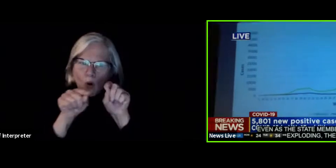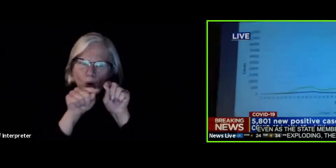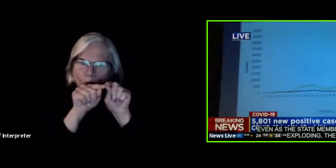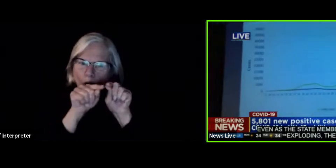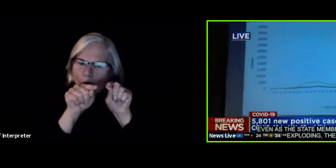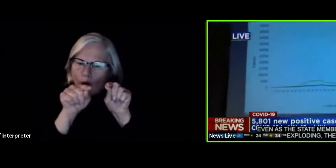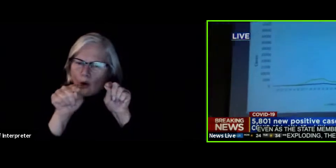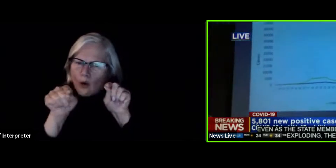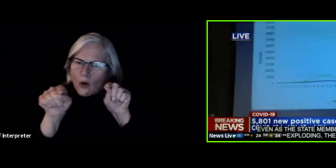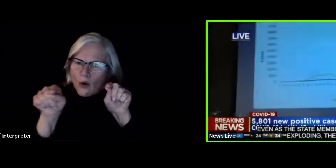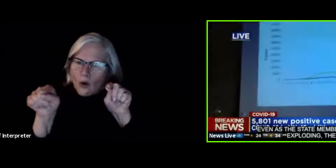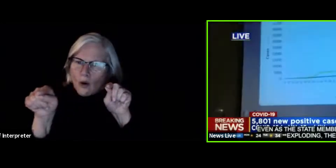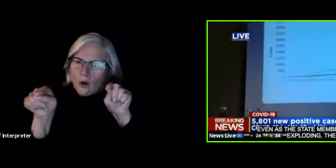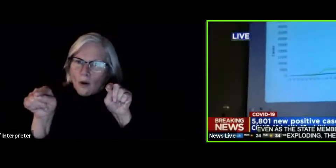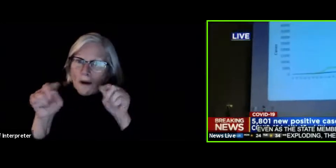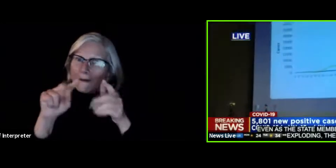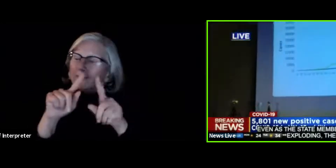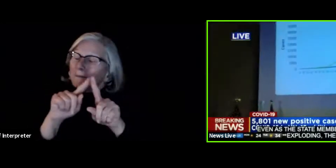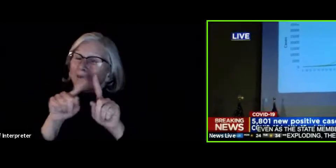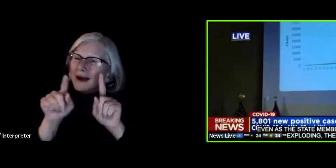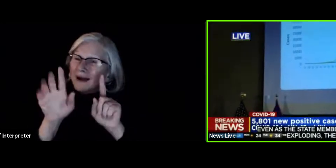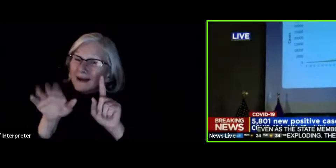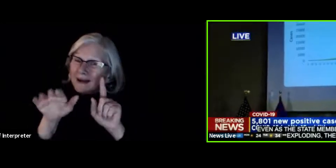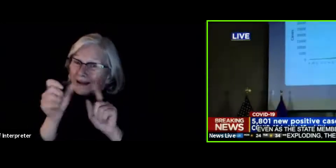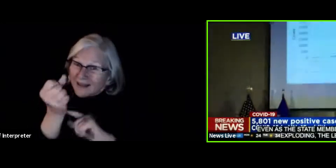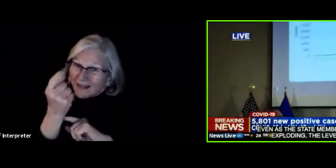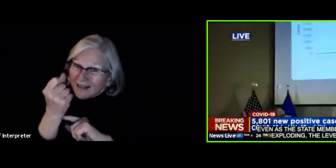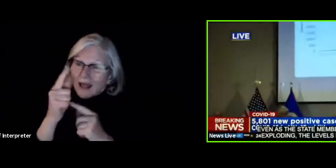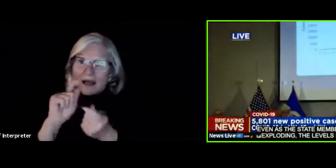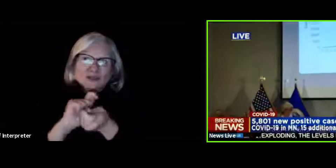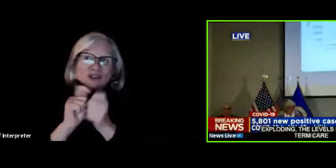BLUE LINE WHICH IS CONCERNING BECAUSE THIS IS A SMALL AND